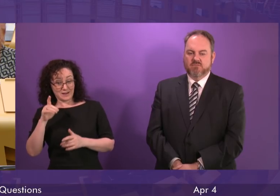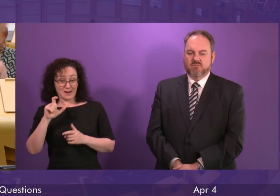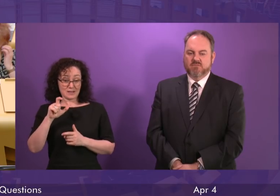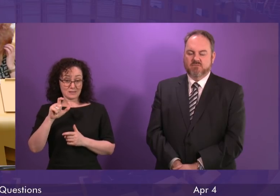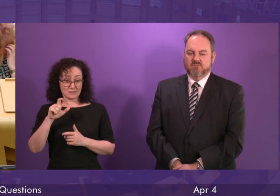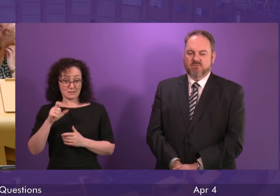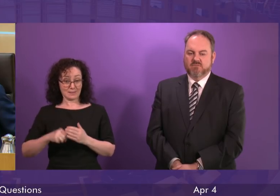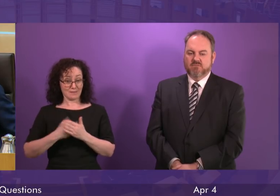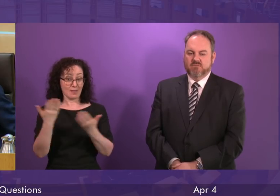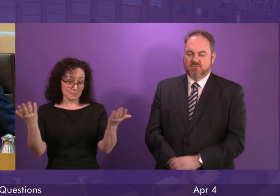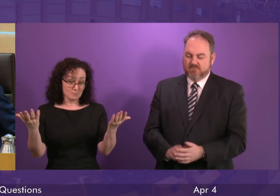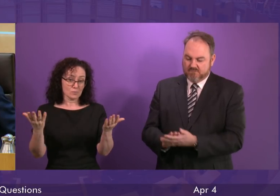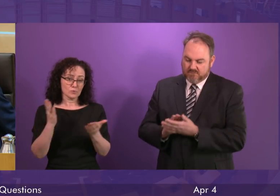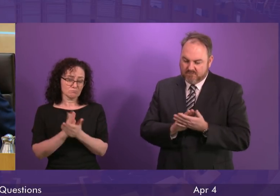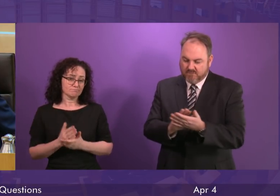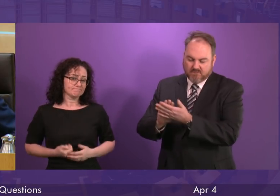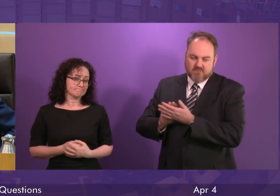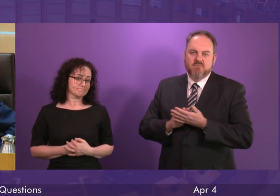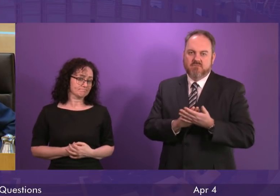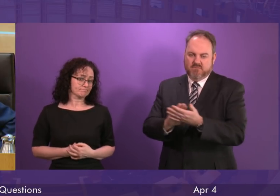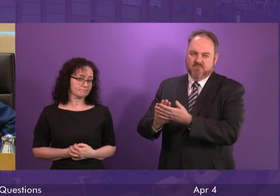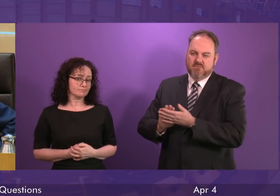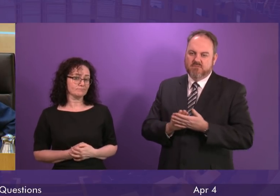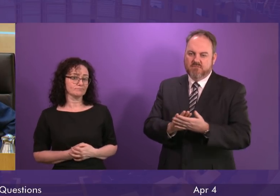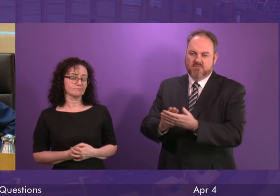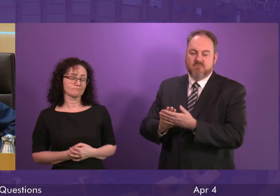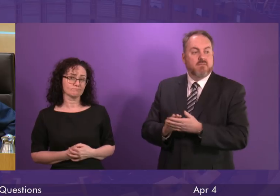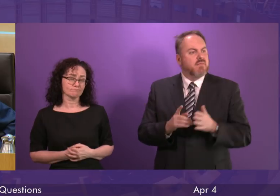an enormous success story.